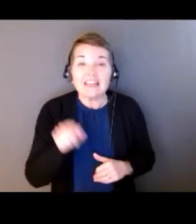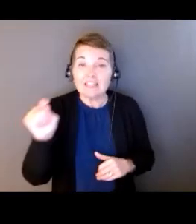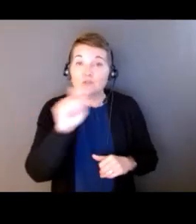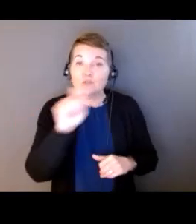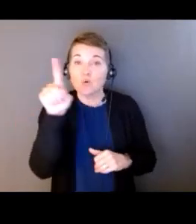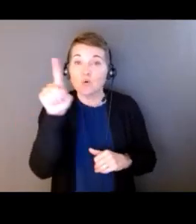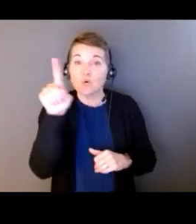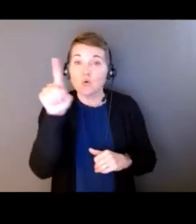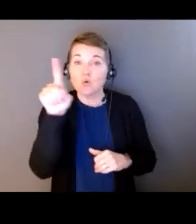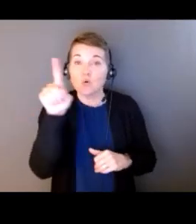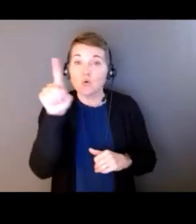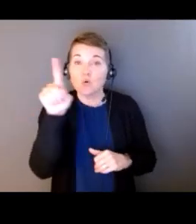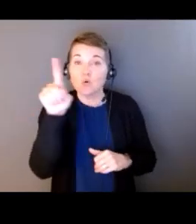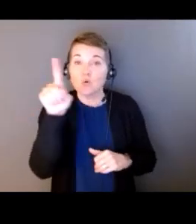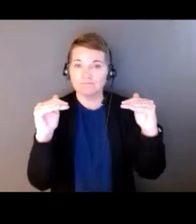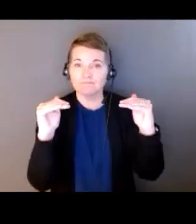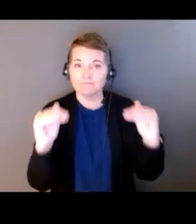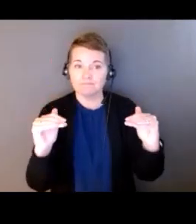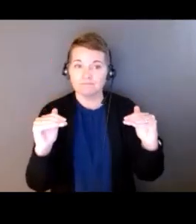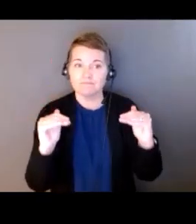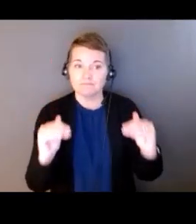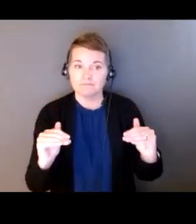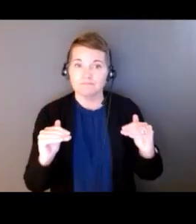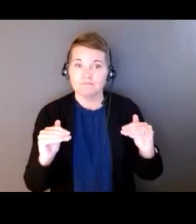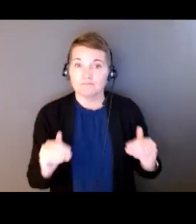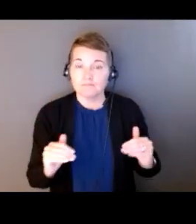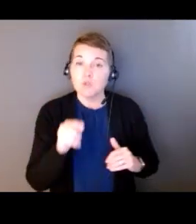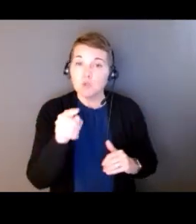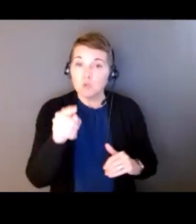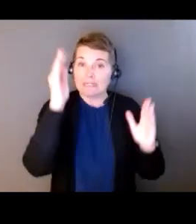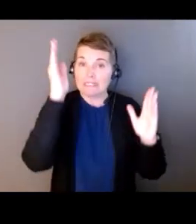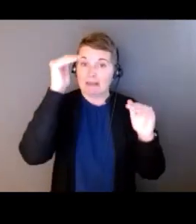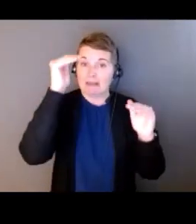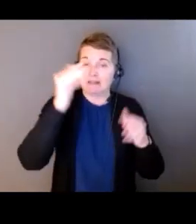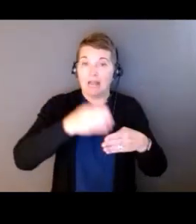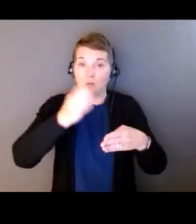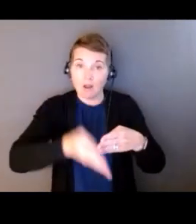on the expected outcomes of the proposed tour and exhibition.